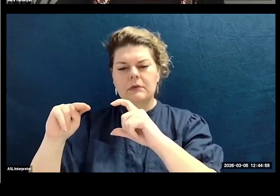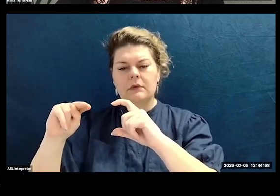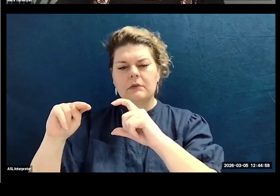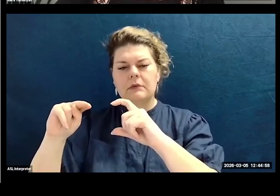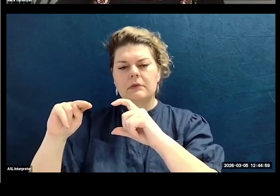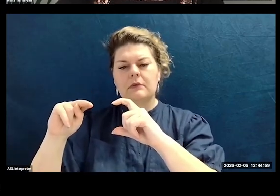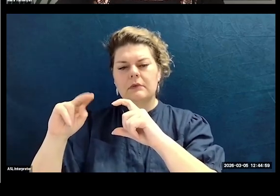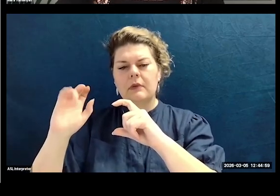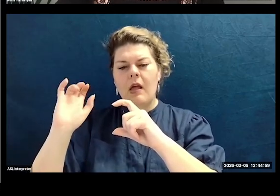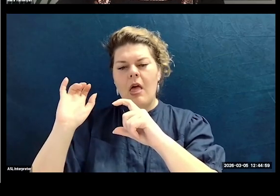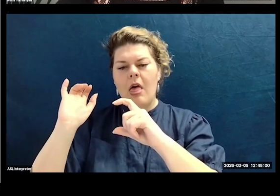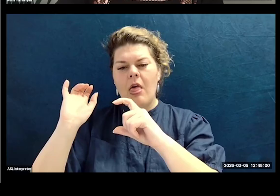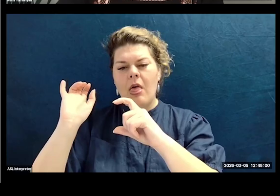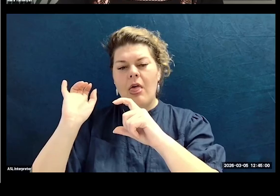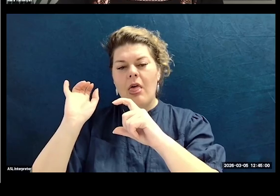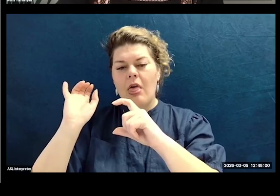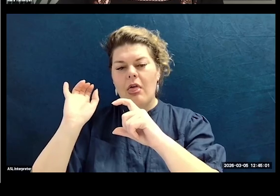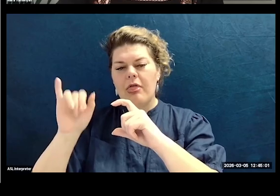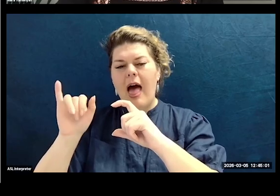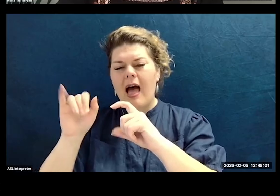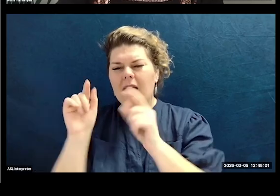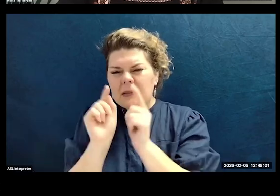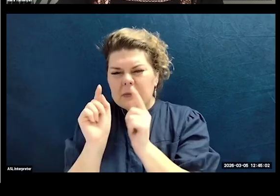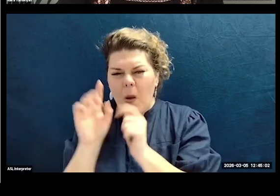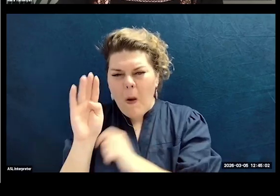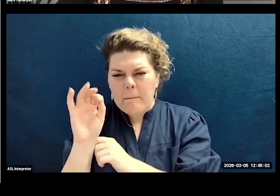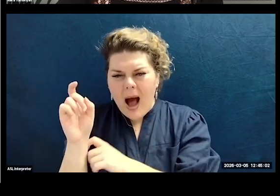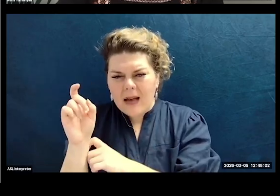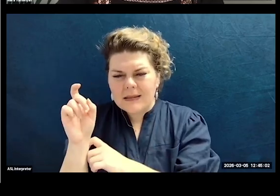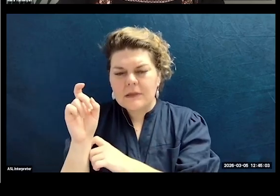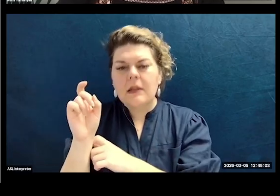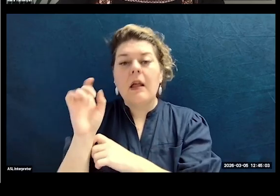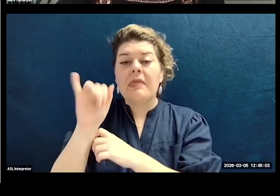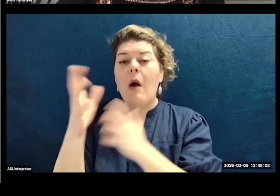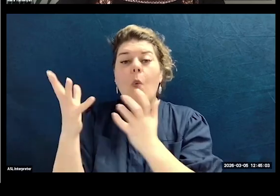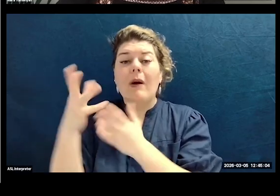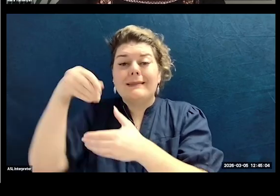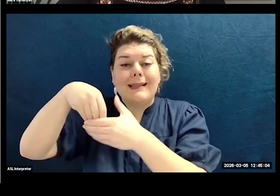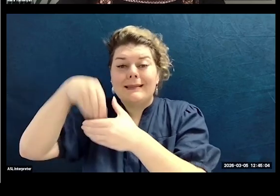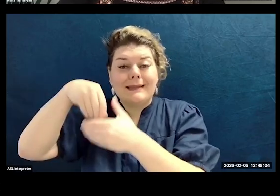which is the content element of the associated tag that contains the actual text,